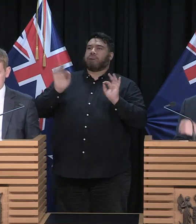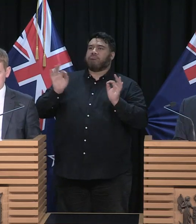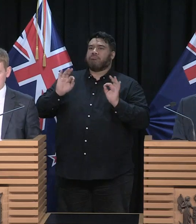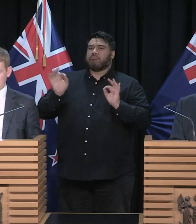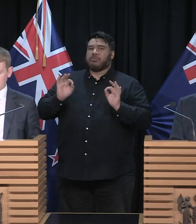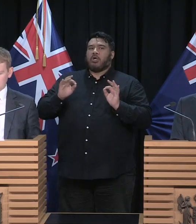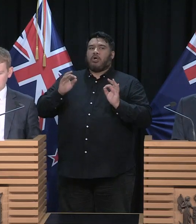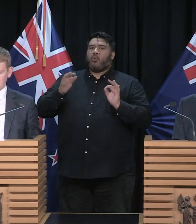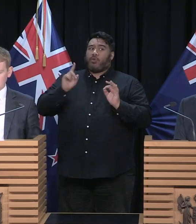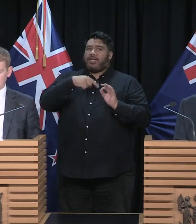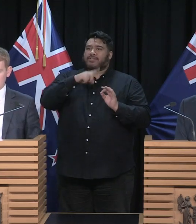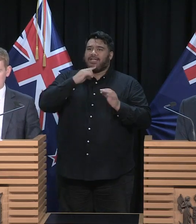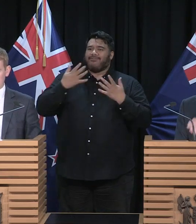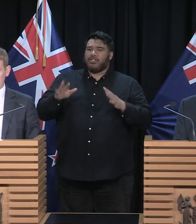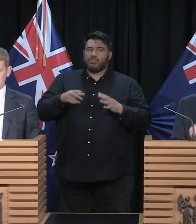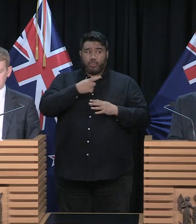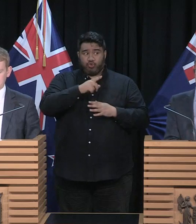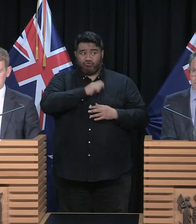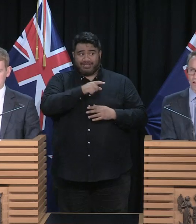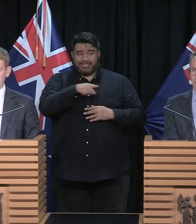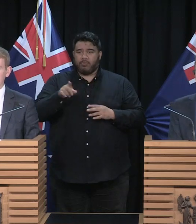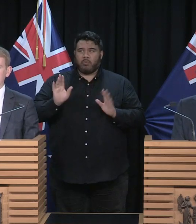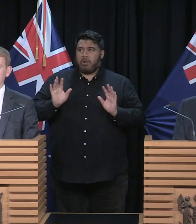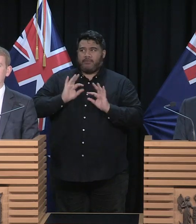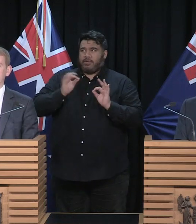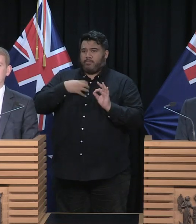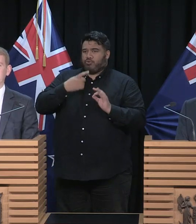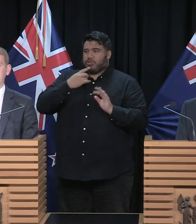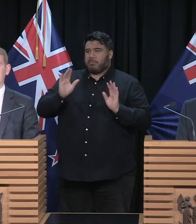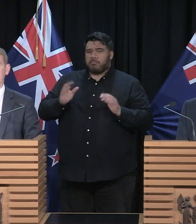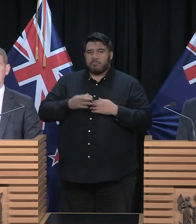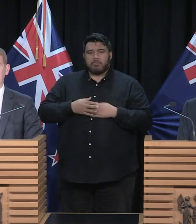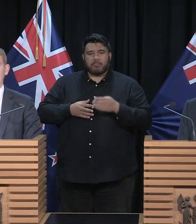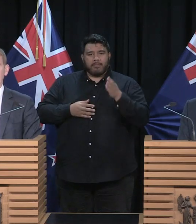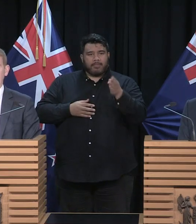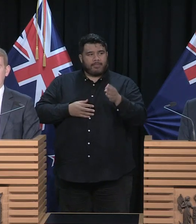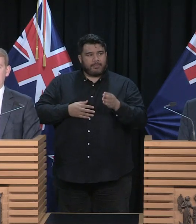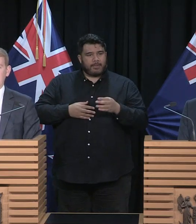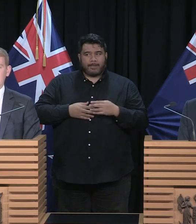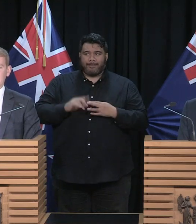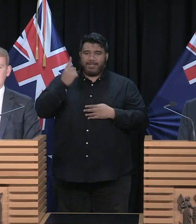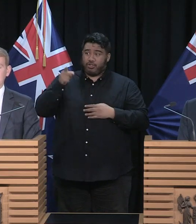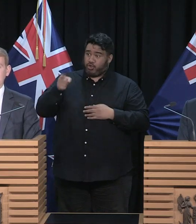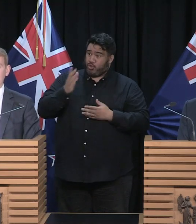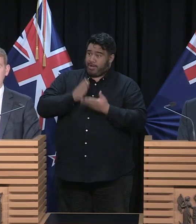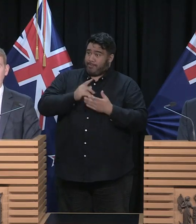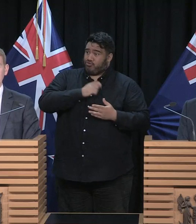trust the word of Michelle Boag and Hamish Walker? I've got